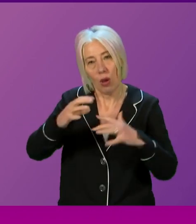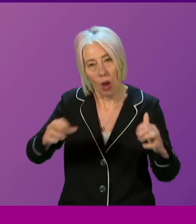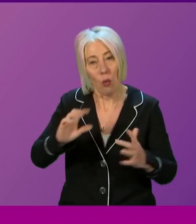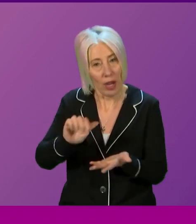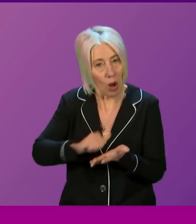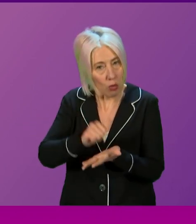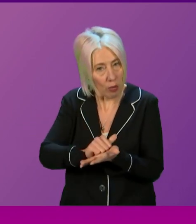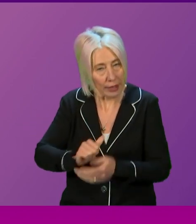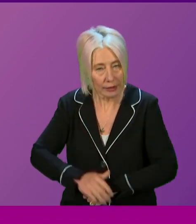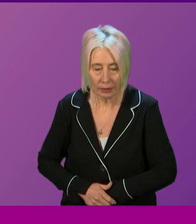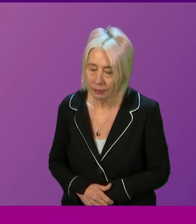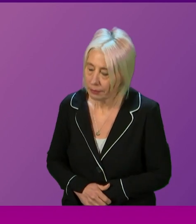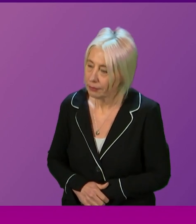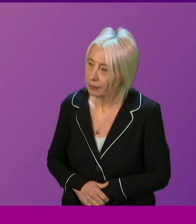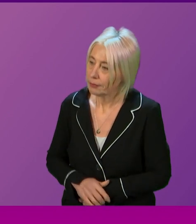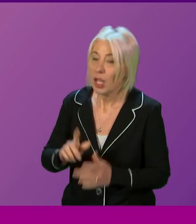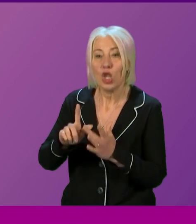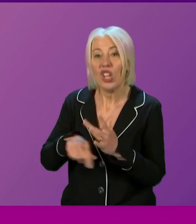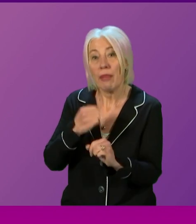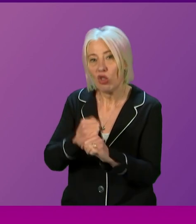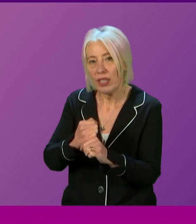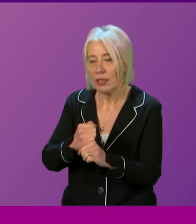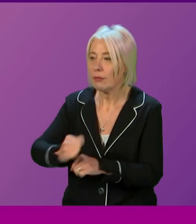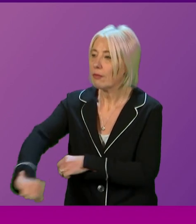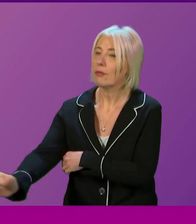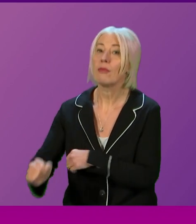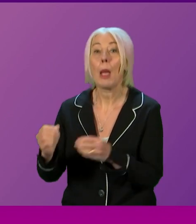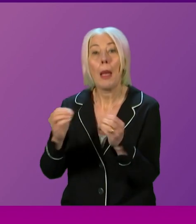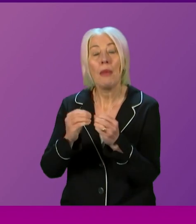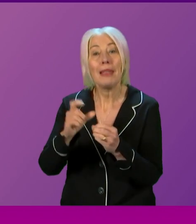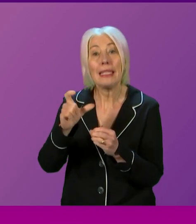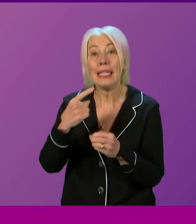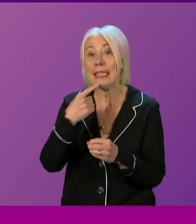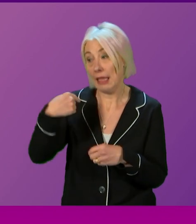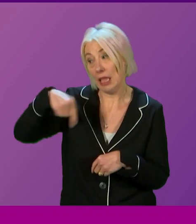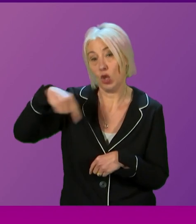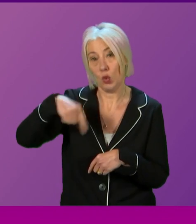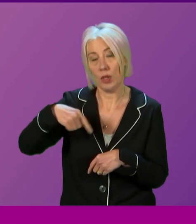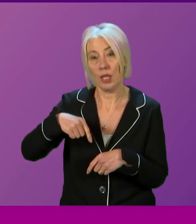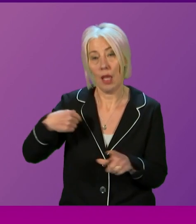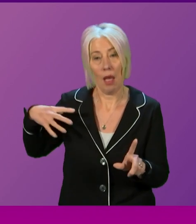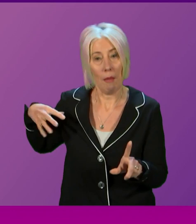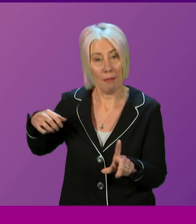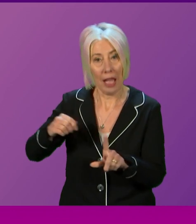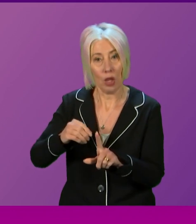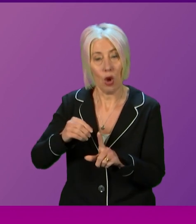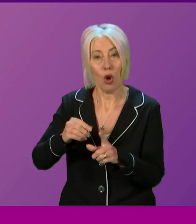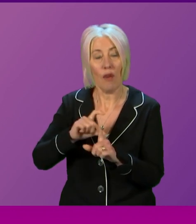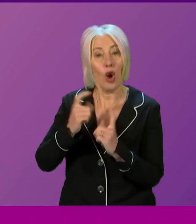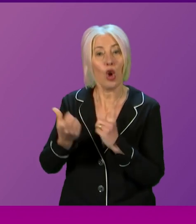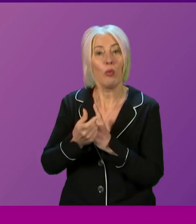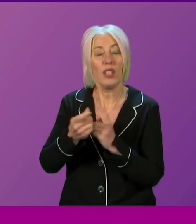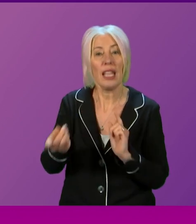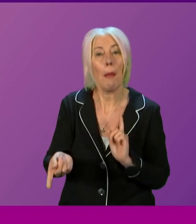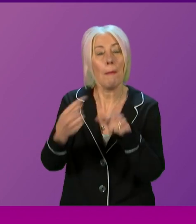This week, the BBC reported that the community payback orders backlog has reached 700,000.